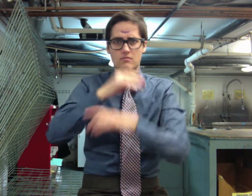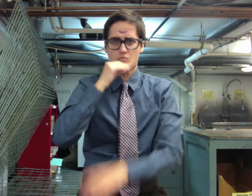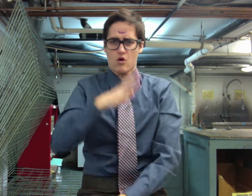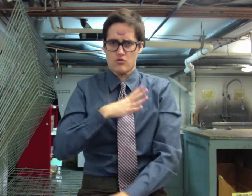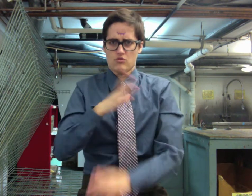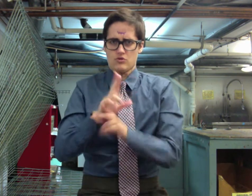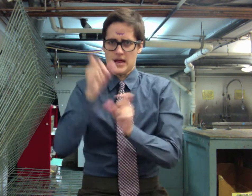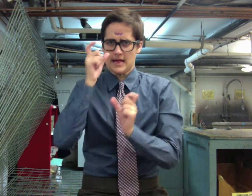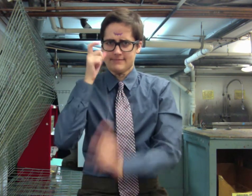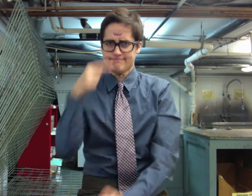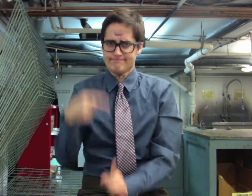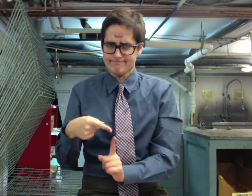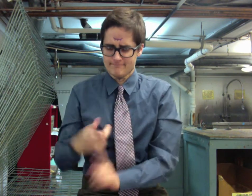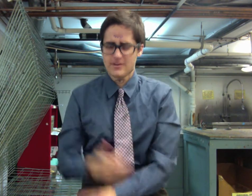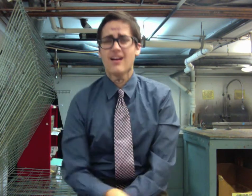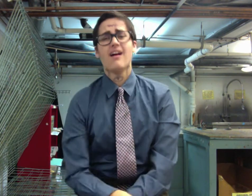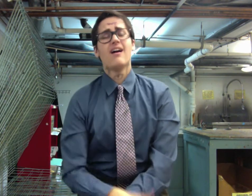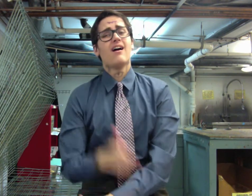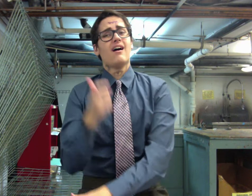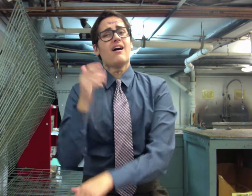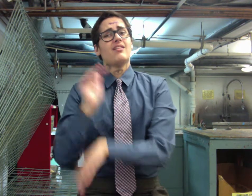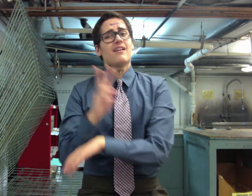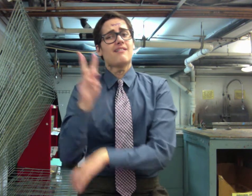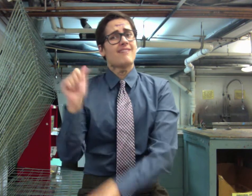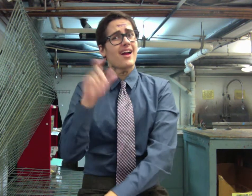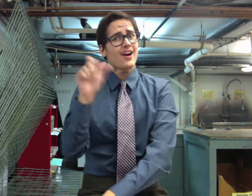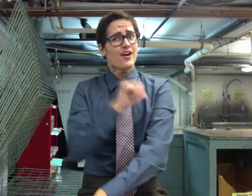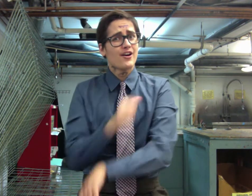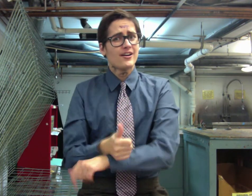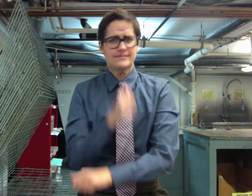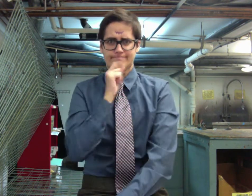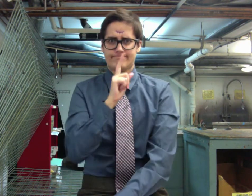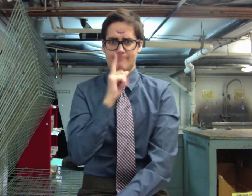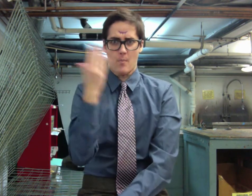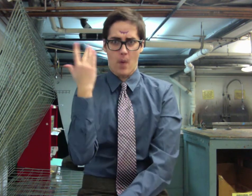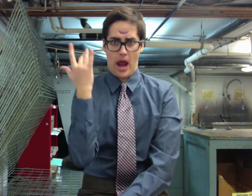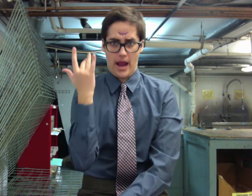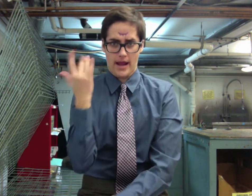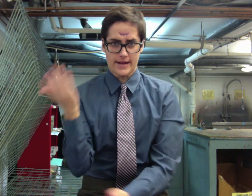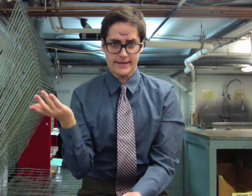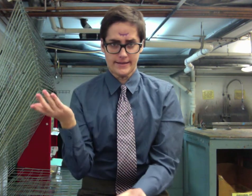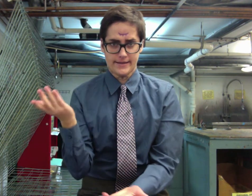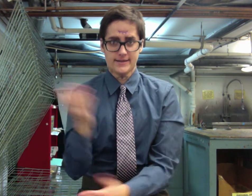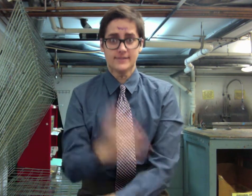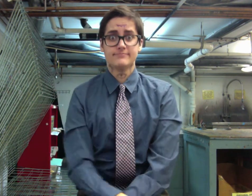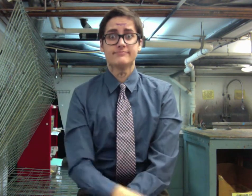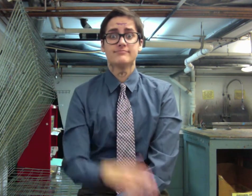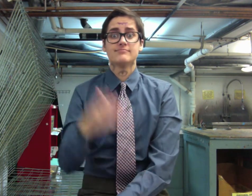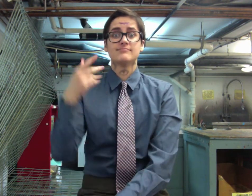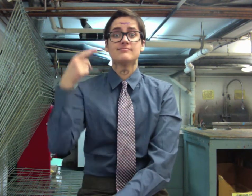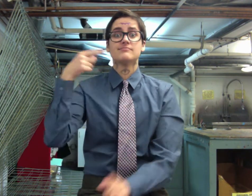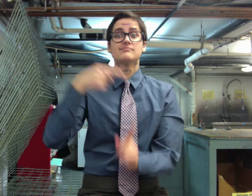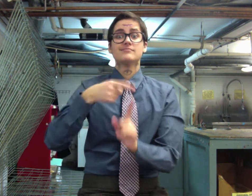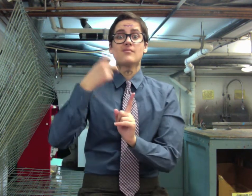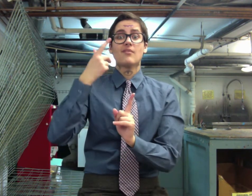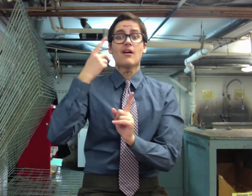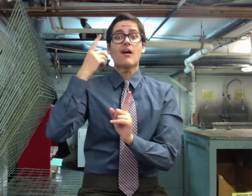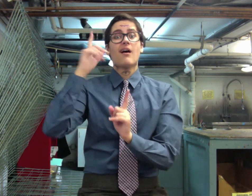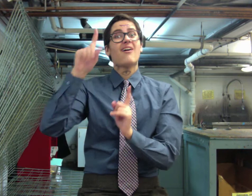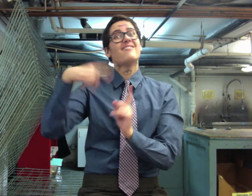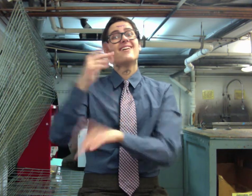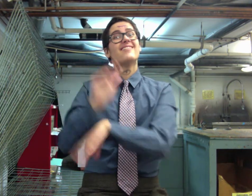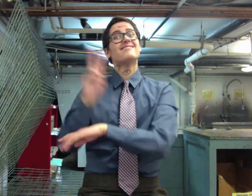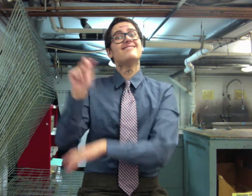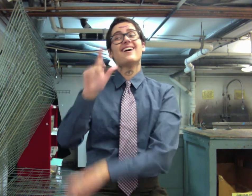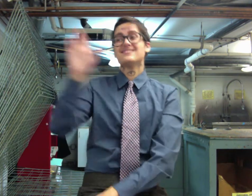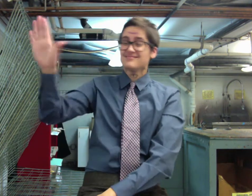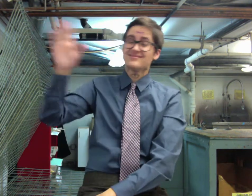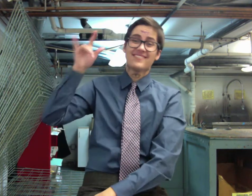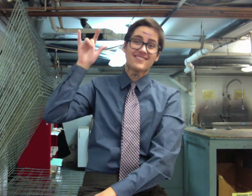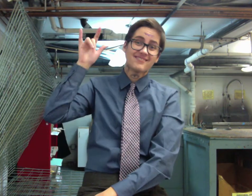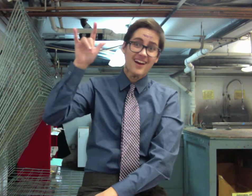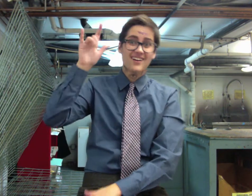glasses. Night Vale authorities are still unsure why, as Night Vale's only flying